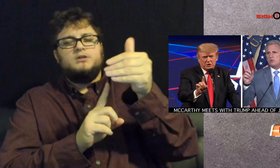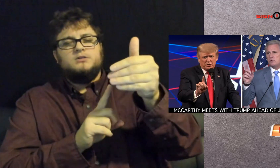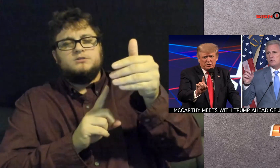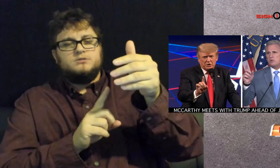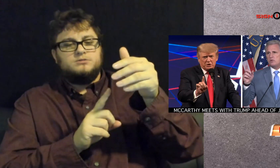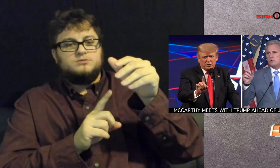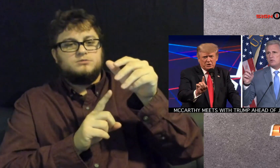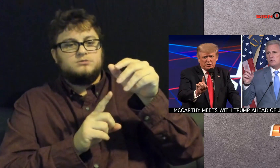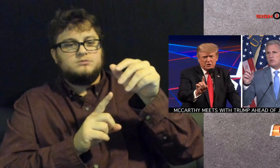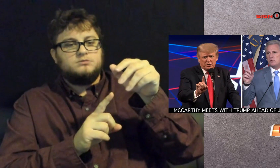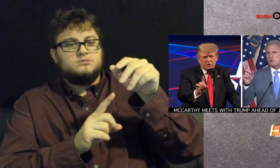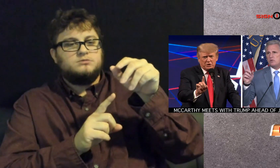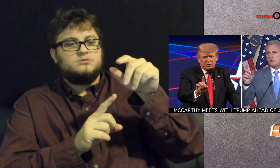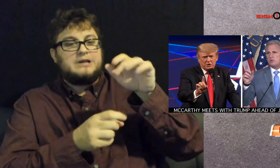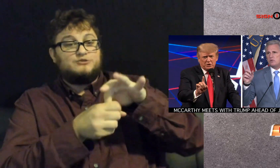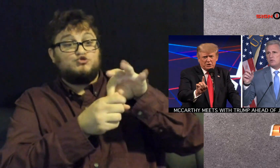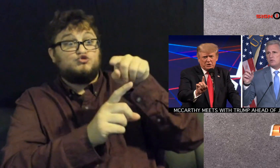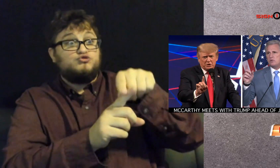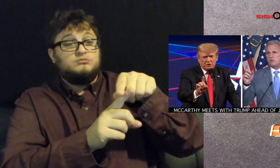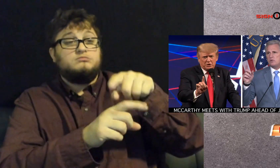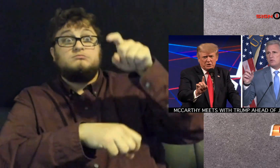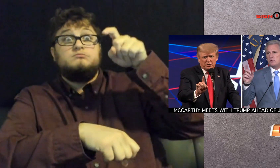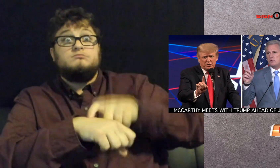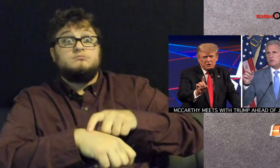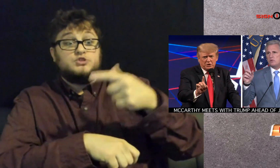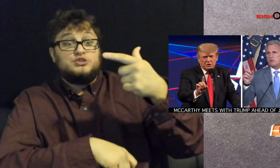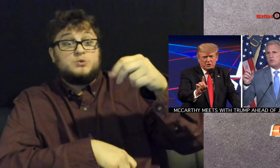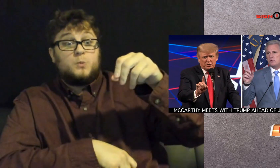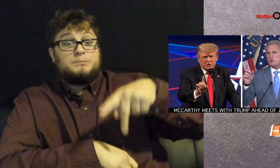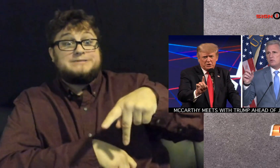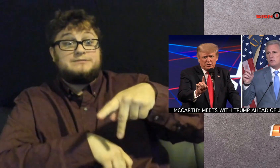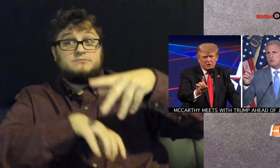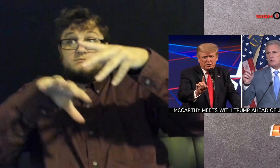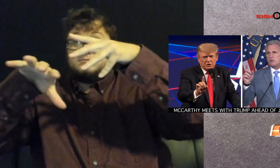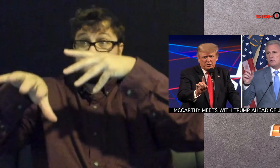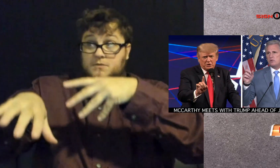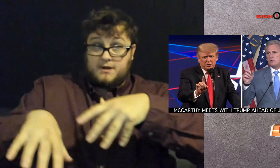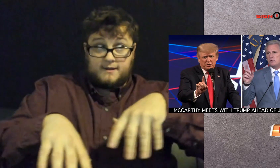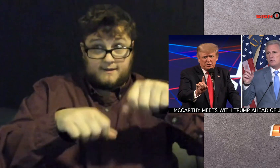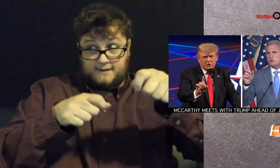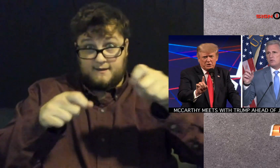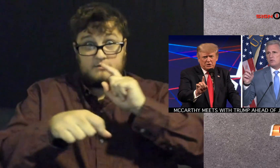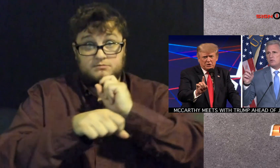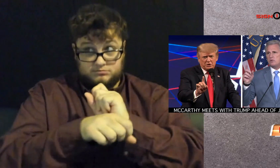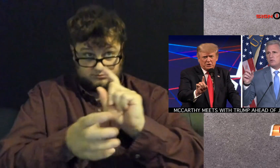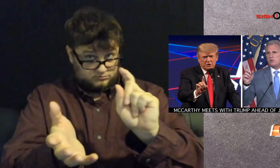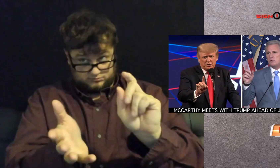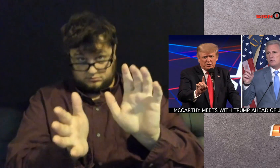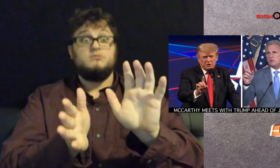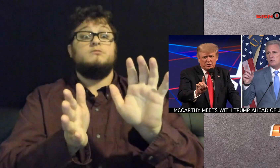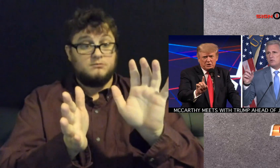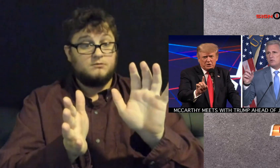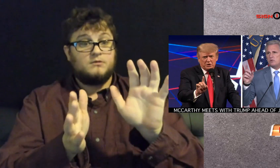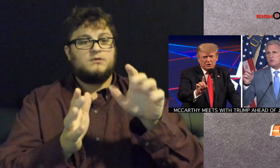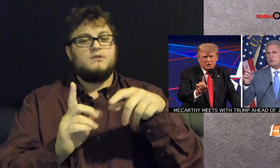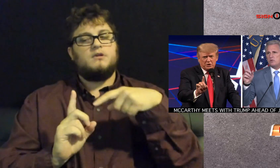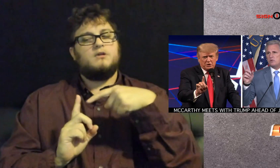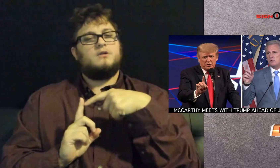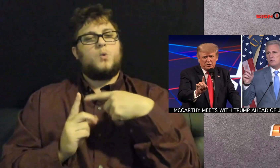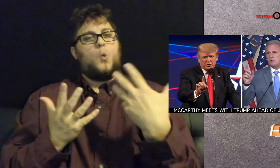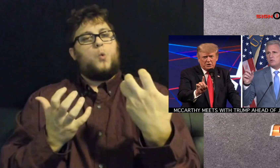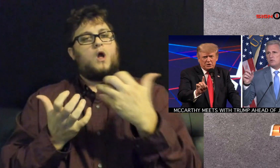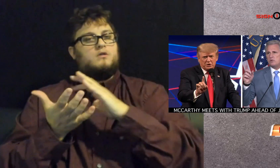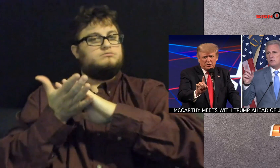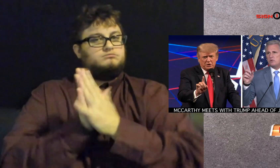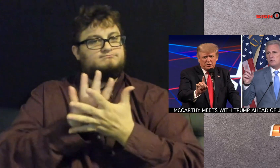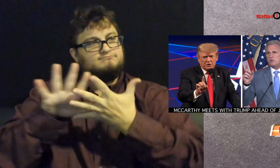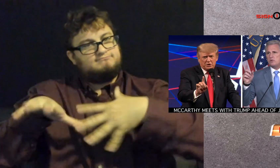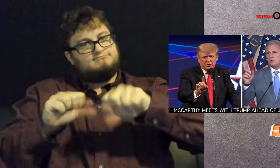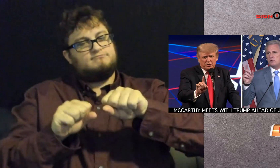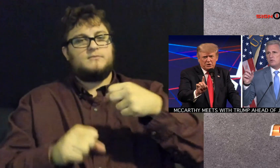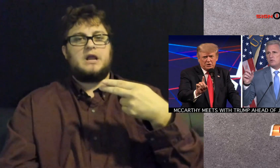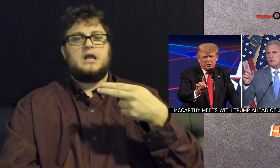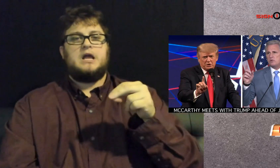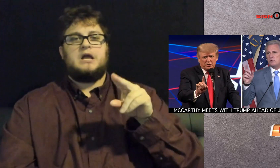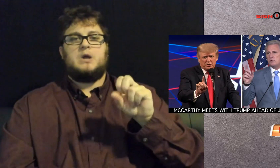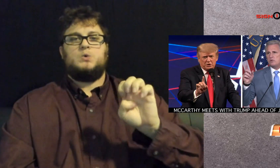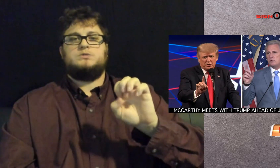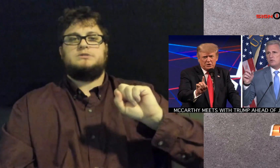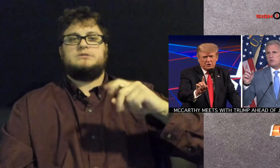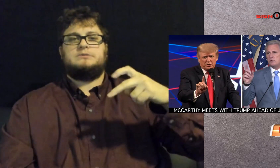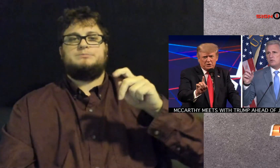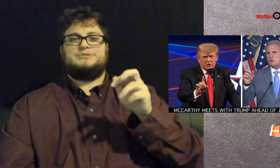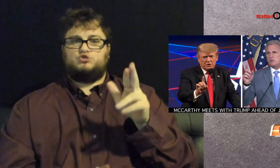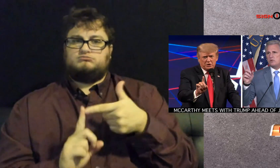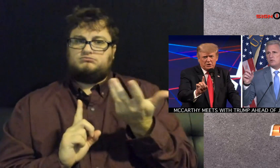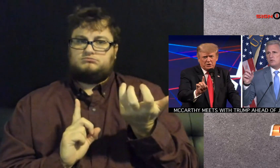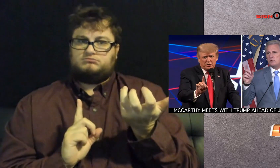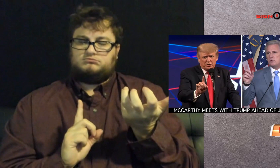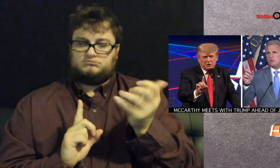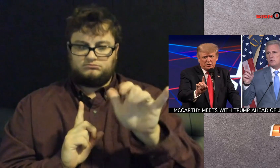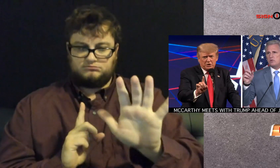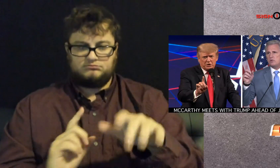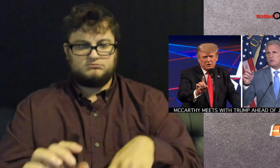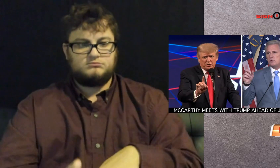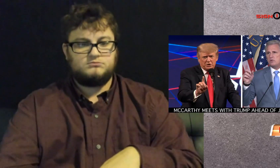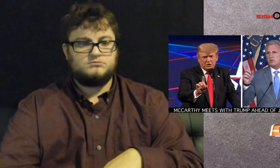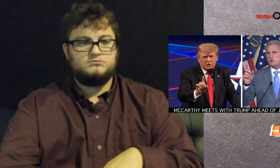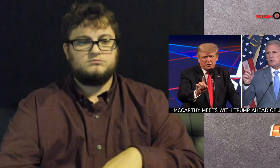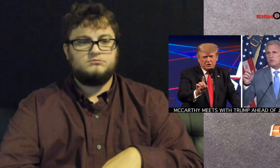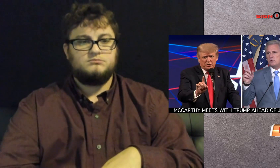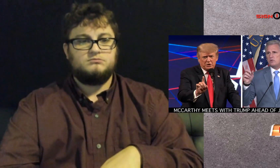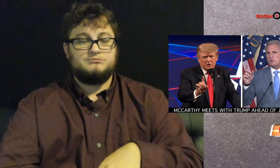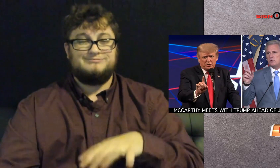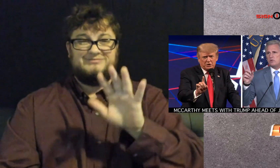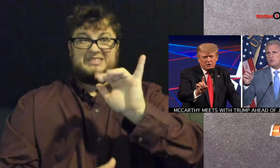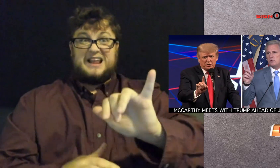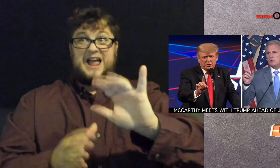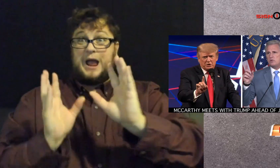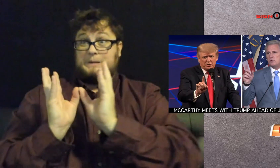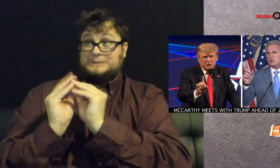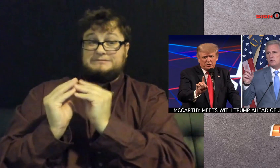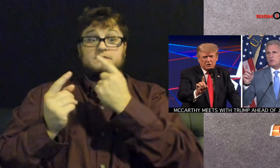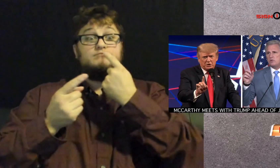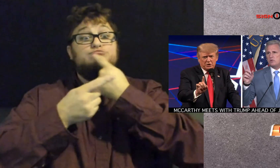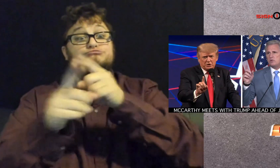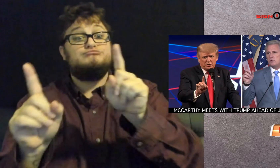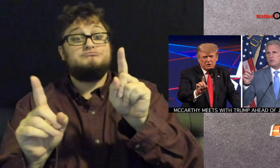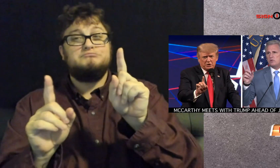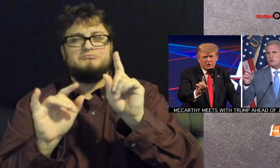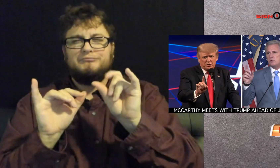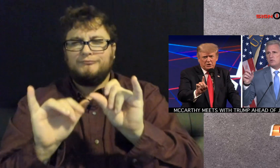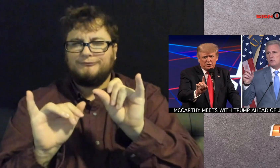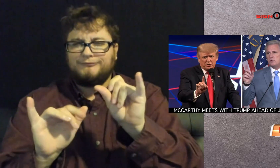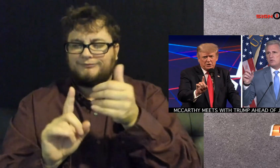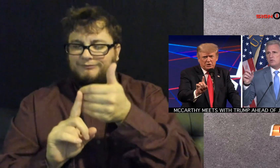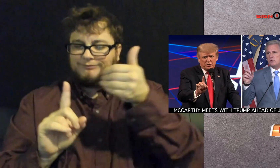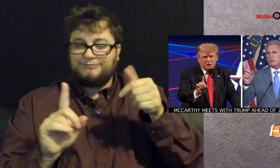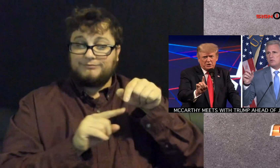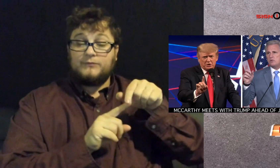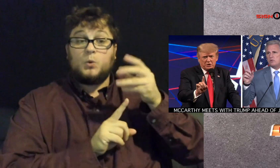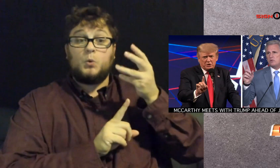to become House speaker if the GOP takes control of Congress again in next year's midterm elections